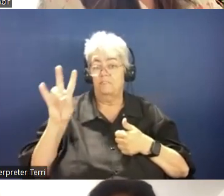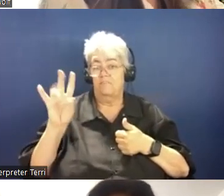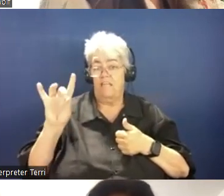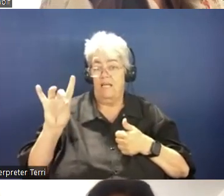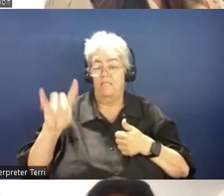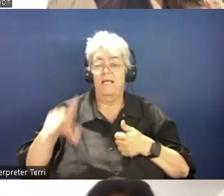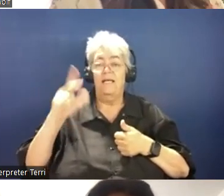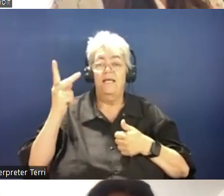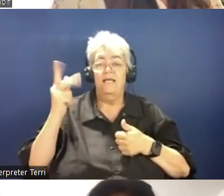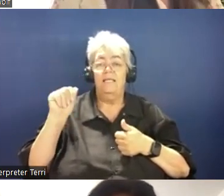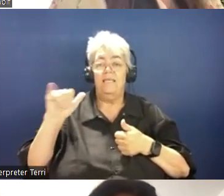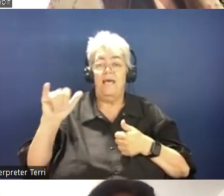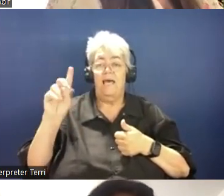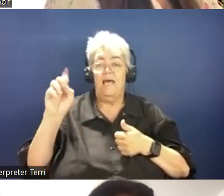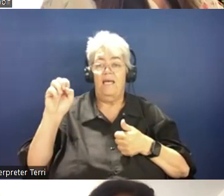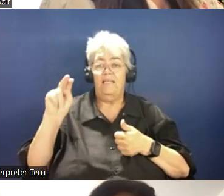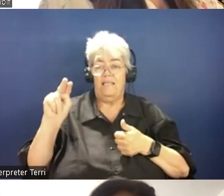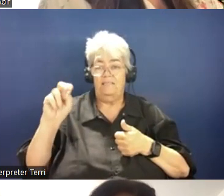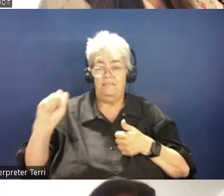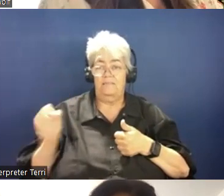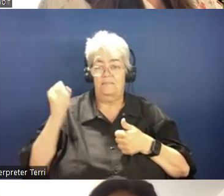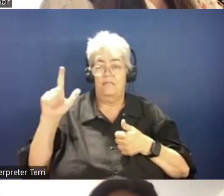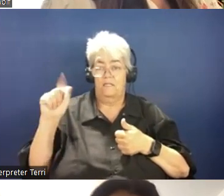Kayden's Law, I'm sure that you've heard of, is a national movement.